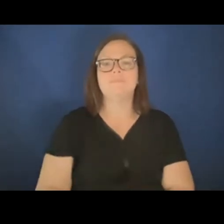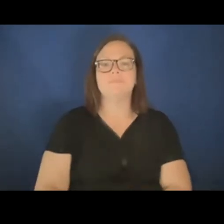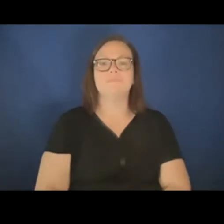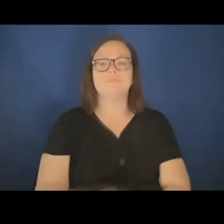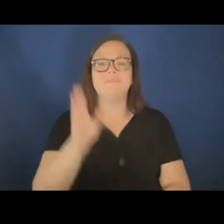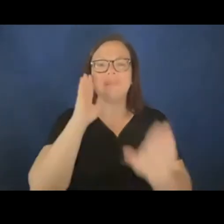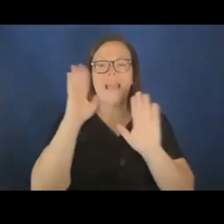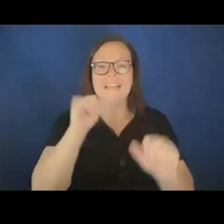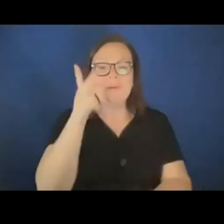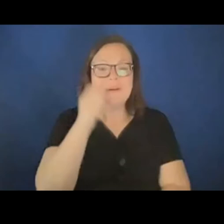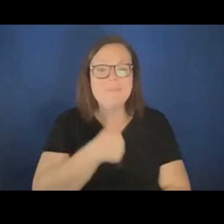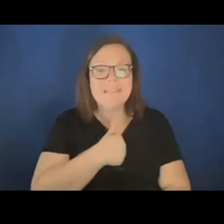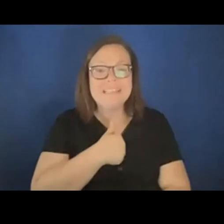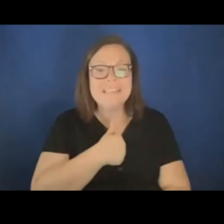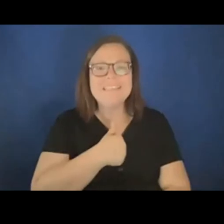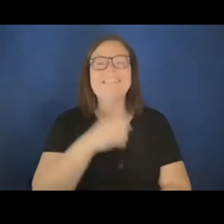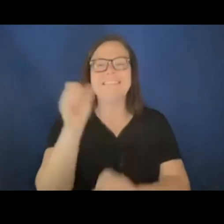Can everyone hear me? Yes.